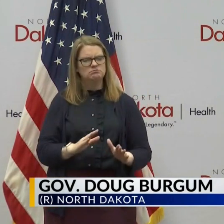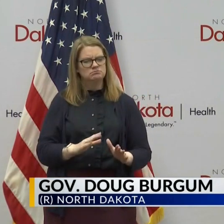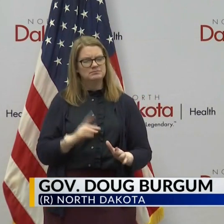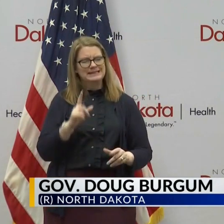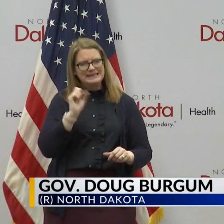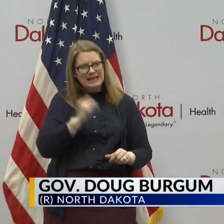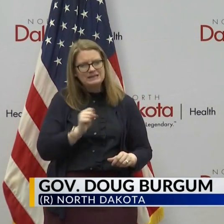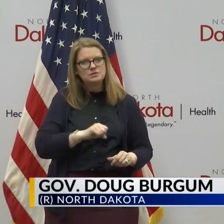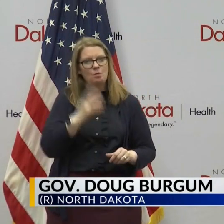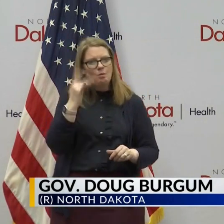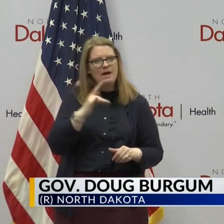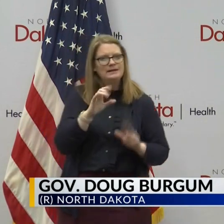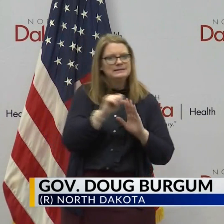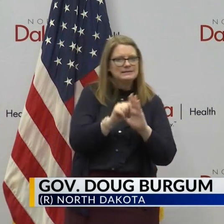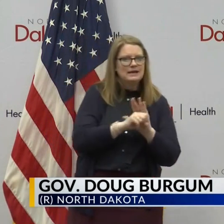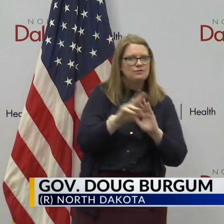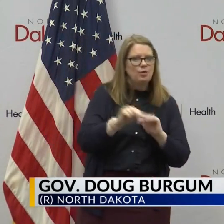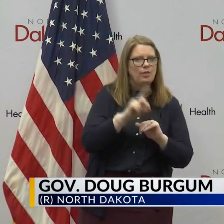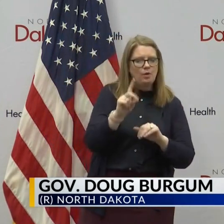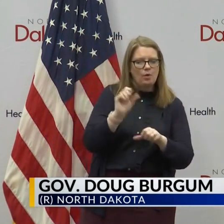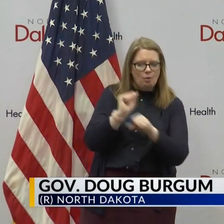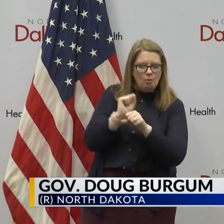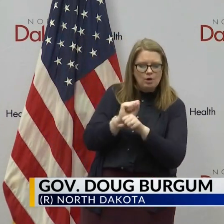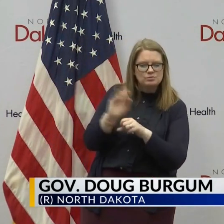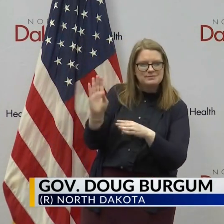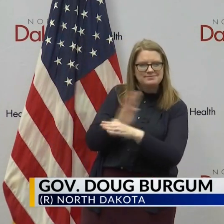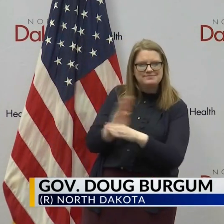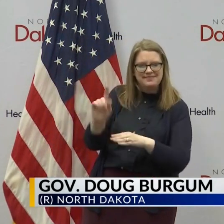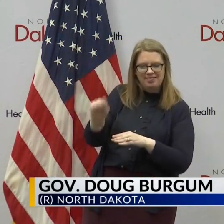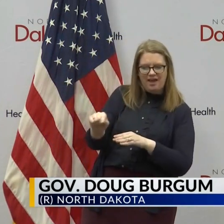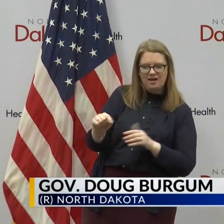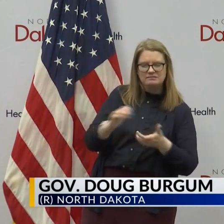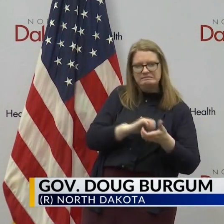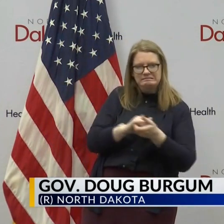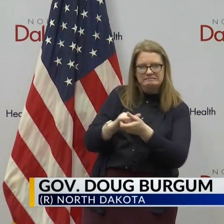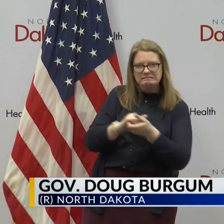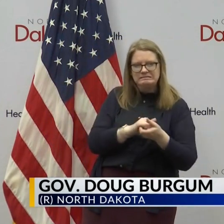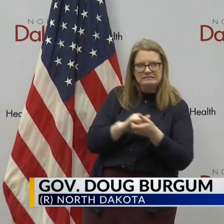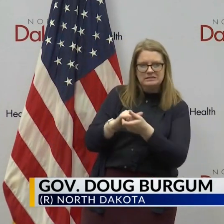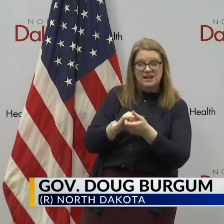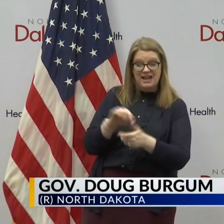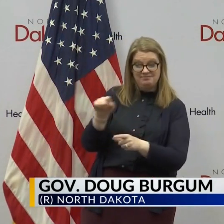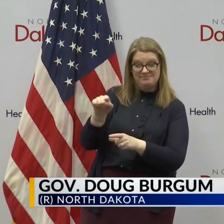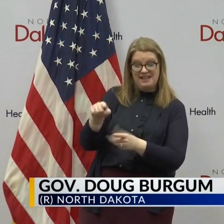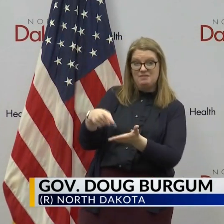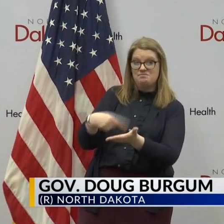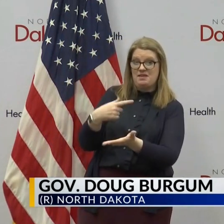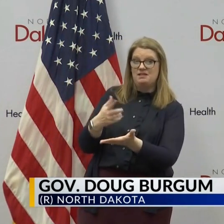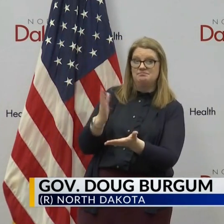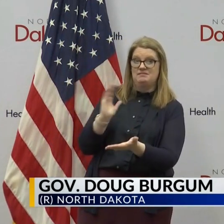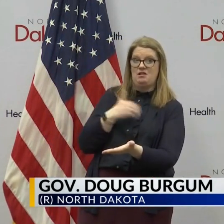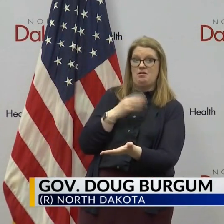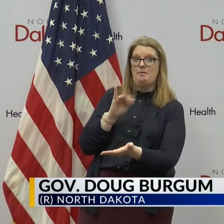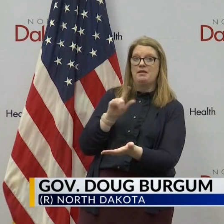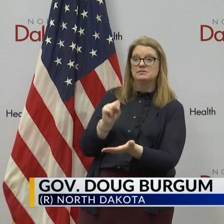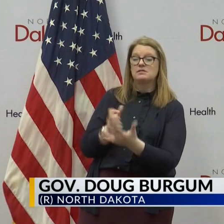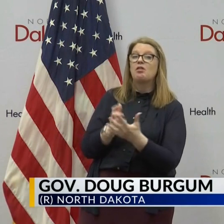THAT WE ACTUALLY HAVE A FUNCTIONING INDUSTRY IN OUR STATE, AND I SAY PARTNERING BECAUSE THE STATE OF NORTH DAKOTA WORKS CLOSELY WITH